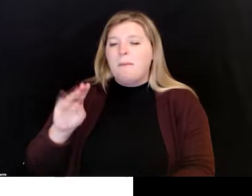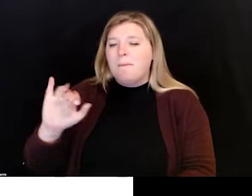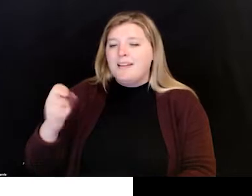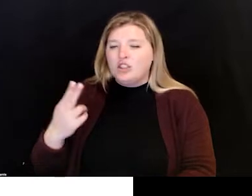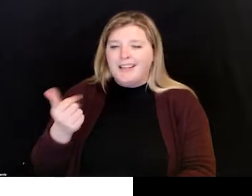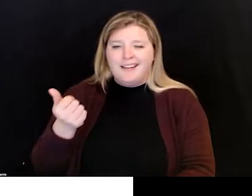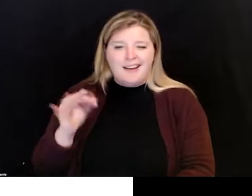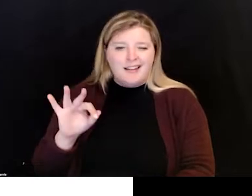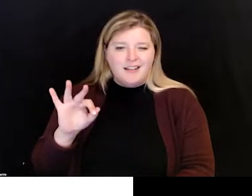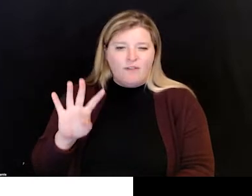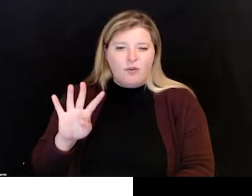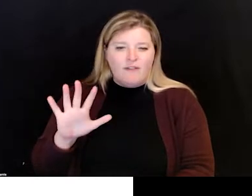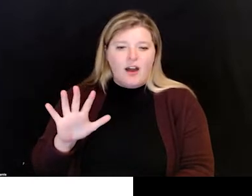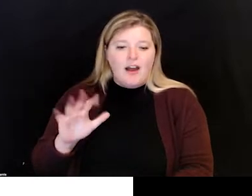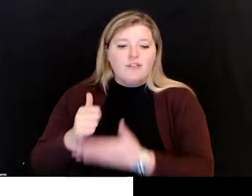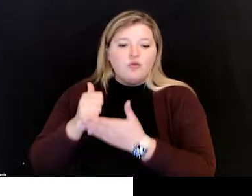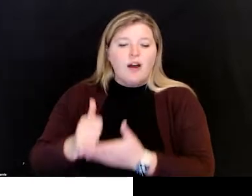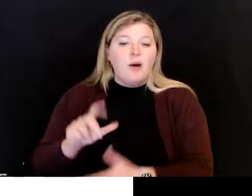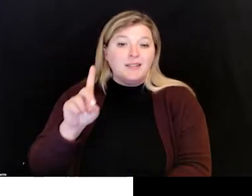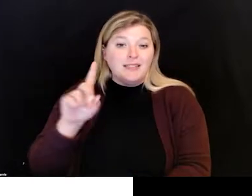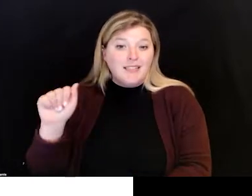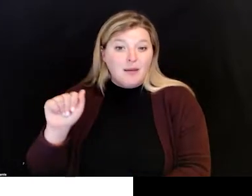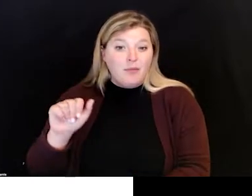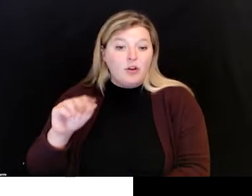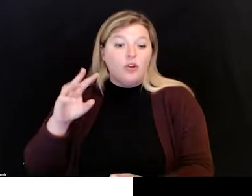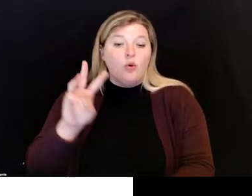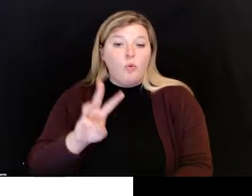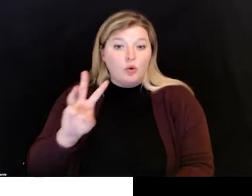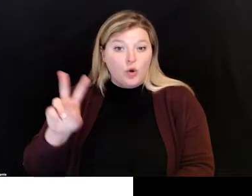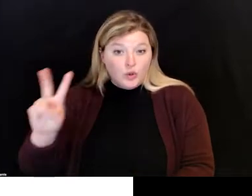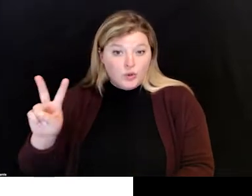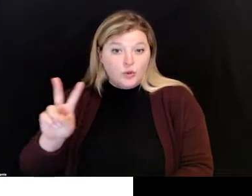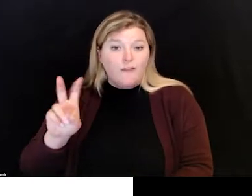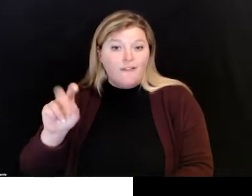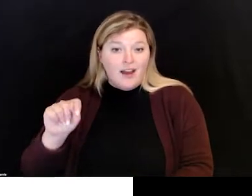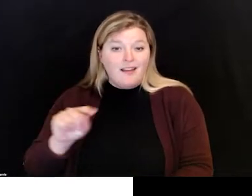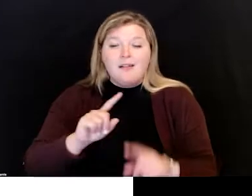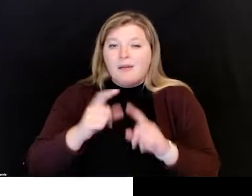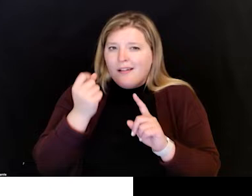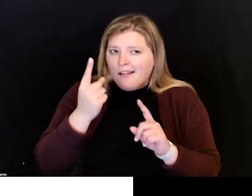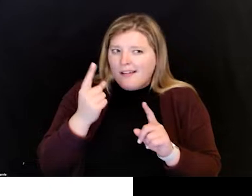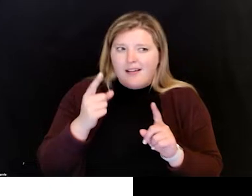to help disabled World War II veterans. But we all use curb cuts for a variety of reasons.